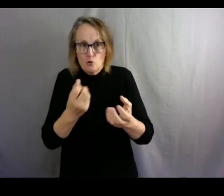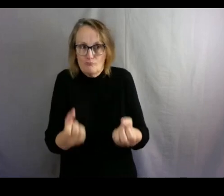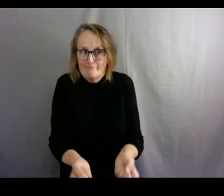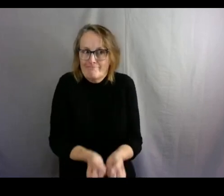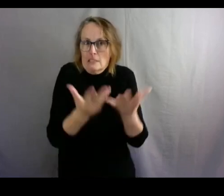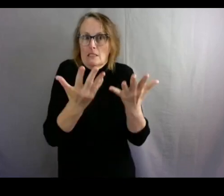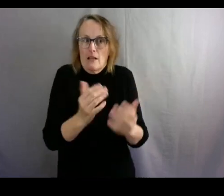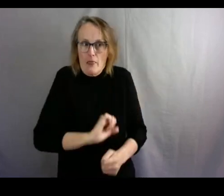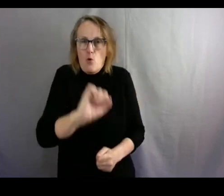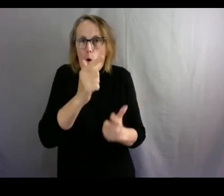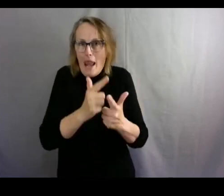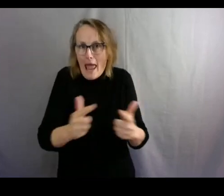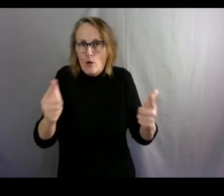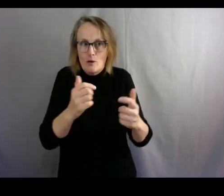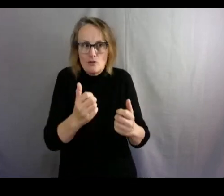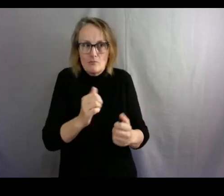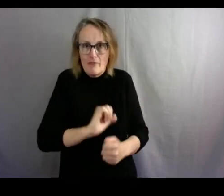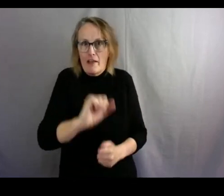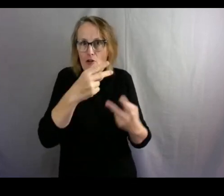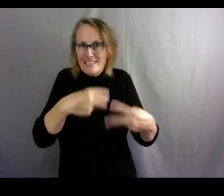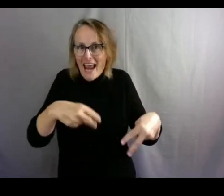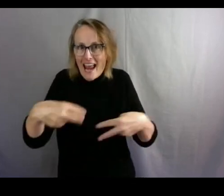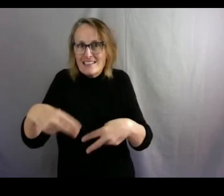the practise of Patutiki, or the traditional tattoo.